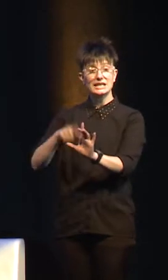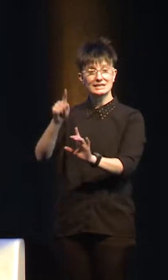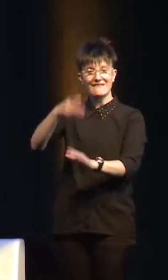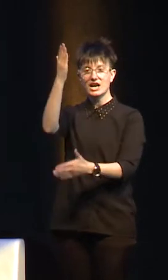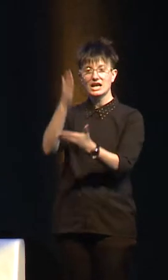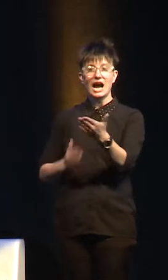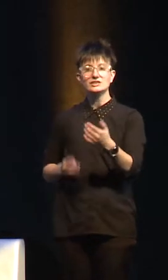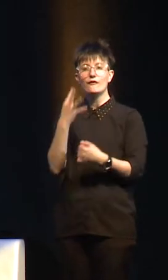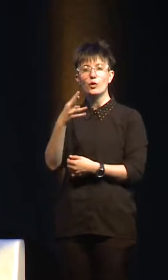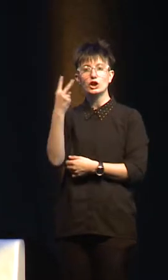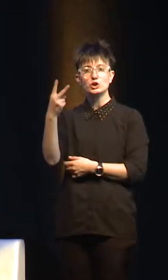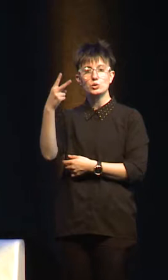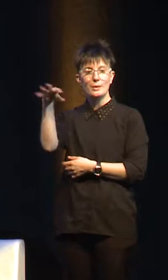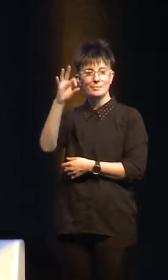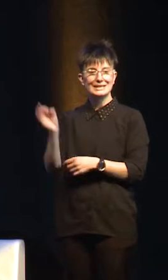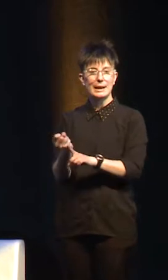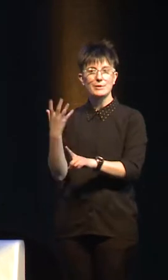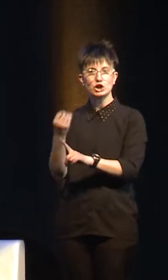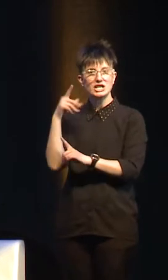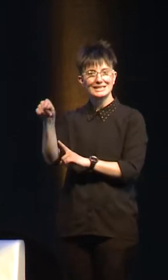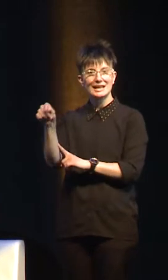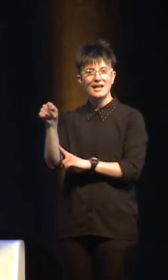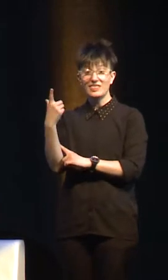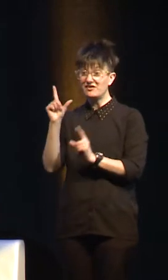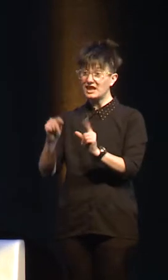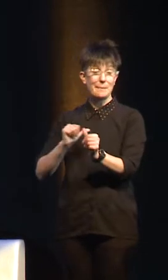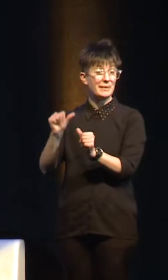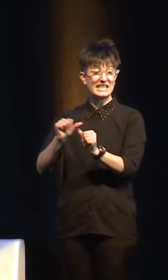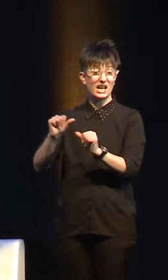any other EU country in the same period of time. They've got some incredibly difficult